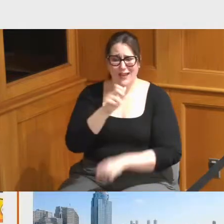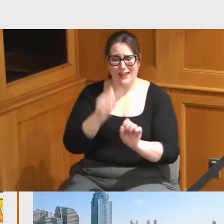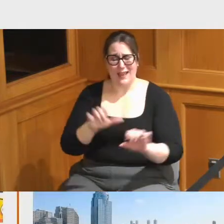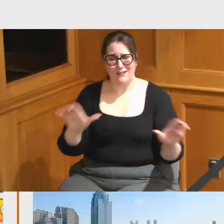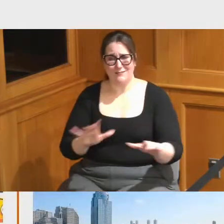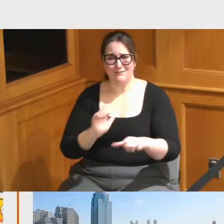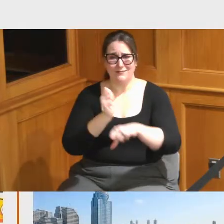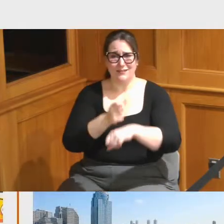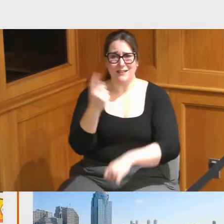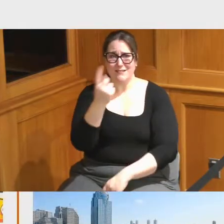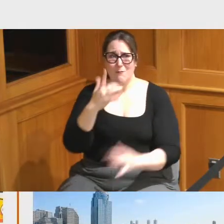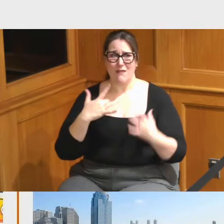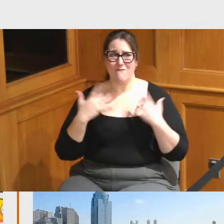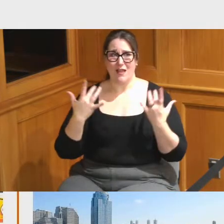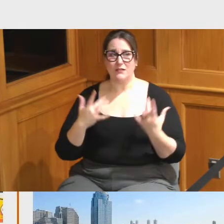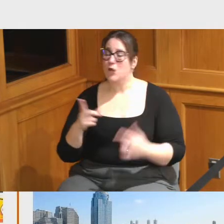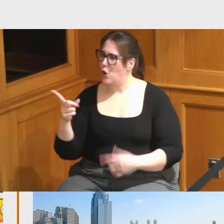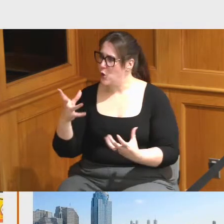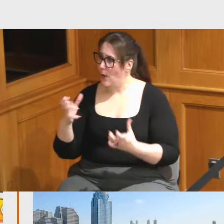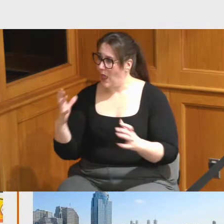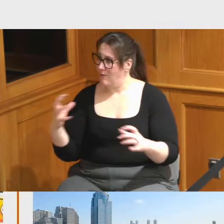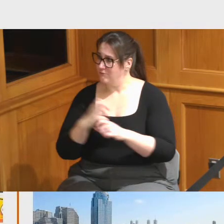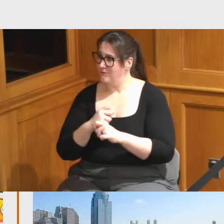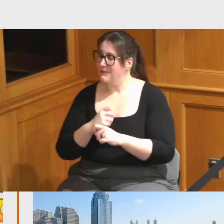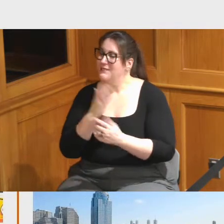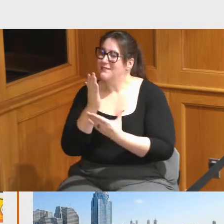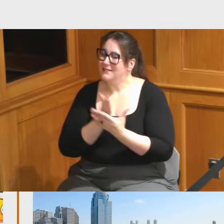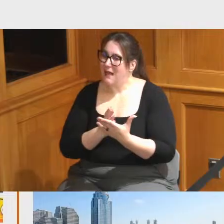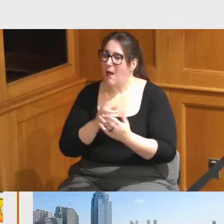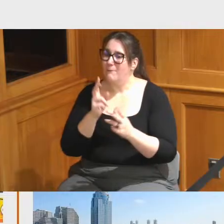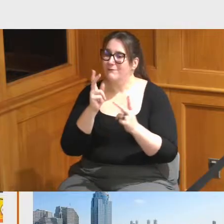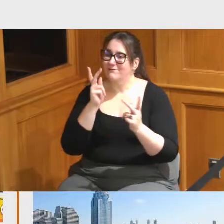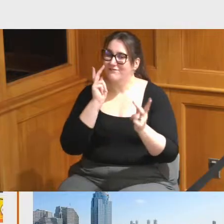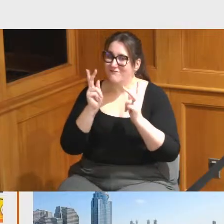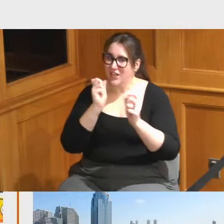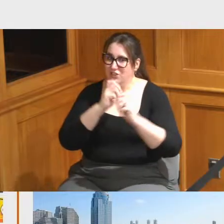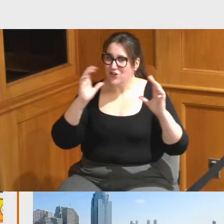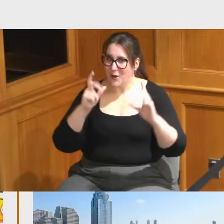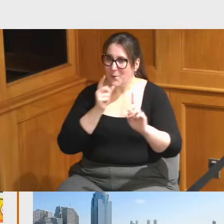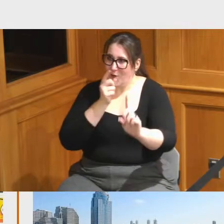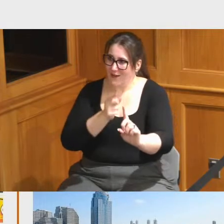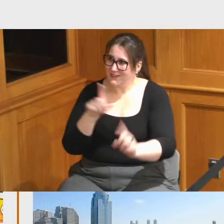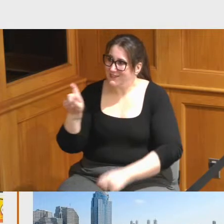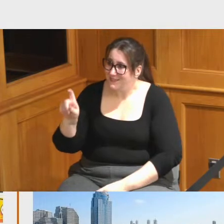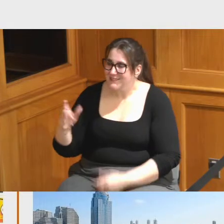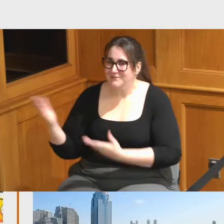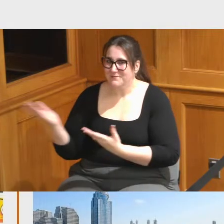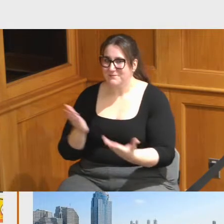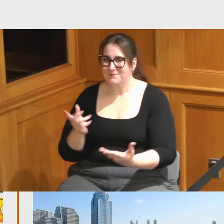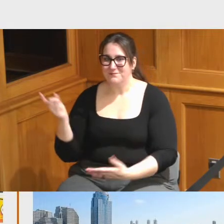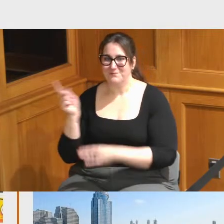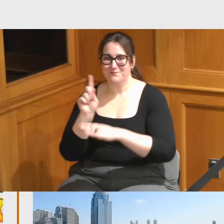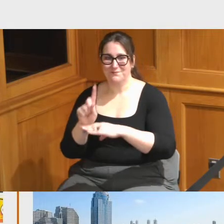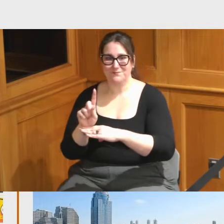recap, introduce yourself and recap some of the vision points here and the market findings.